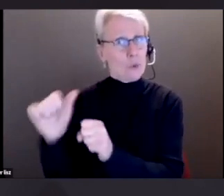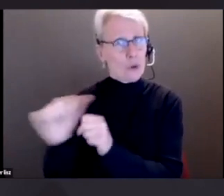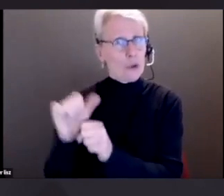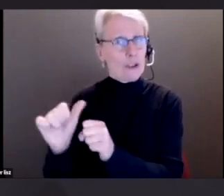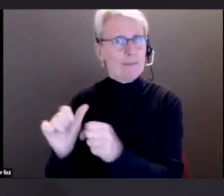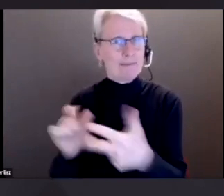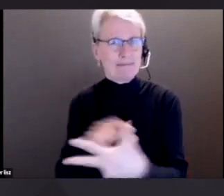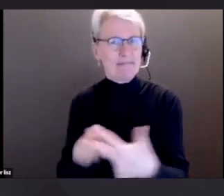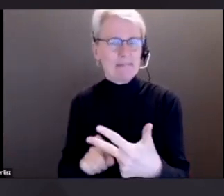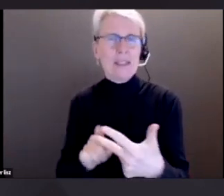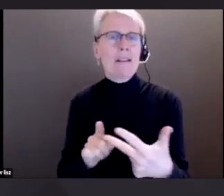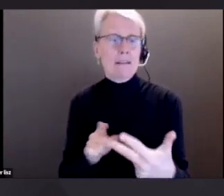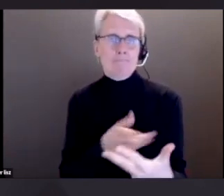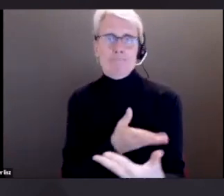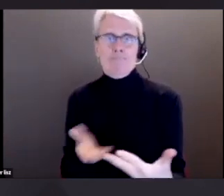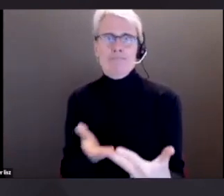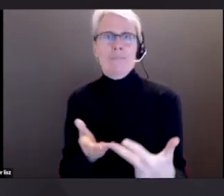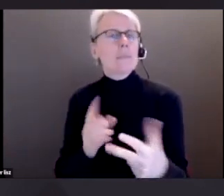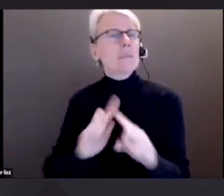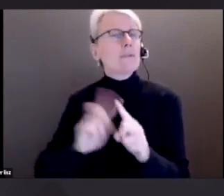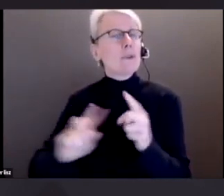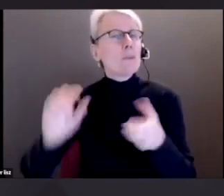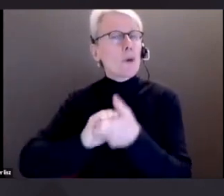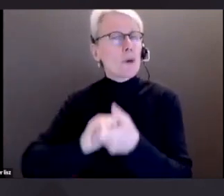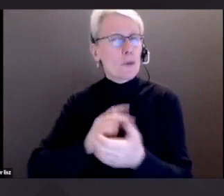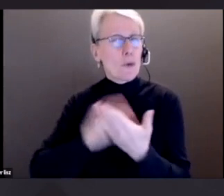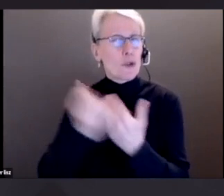on the CASE website. Ashley will also share this link in the chat.